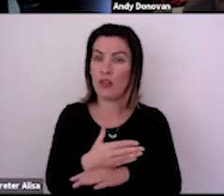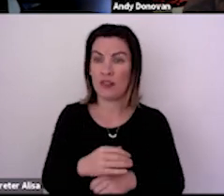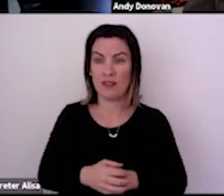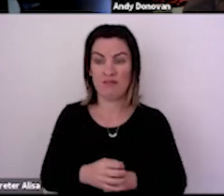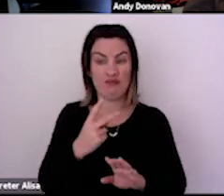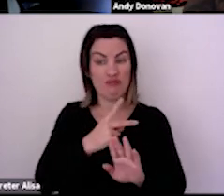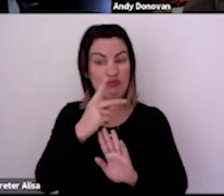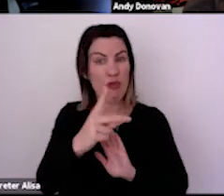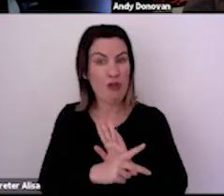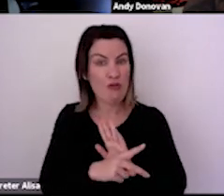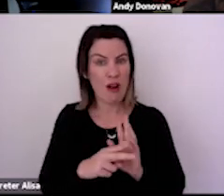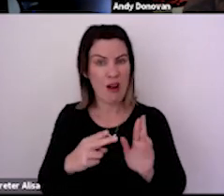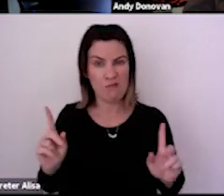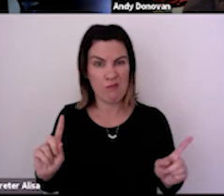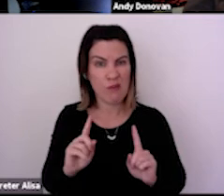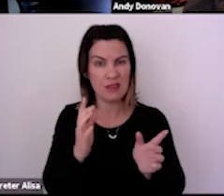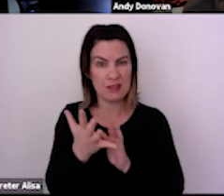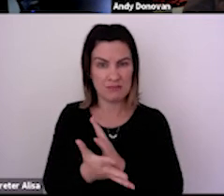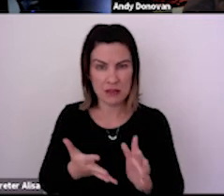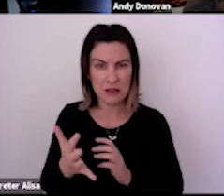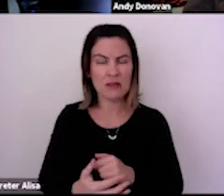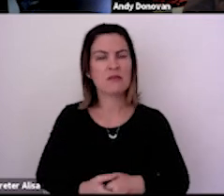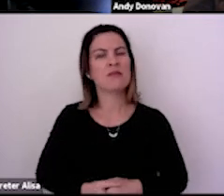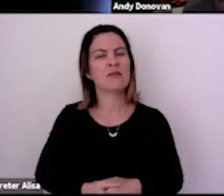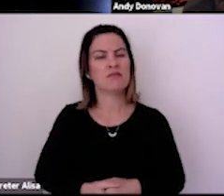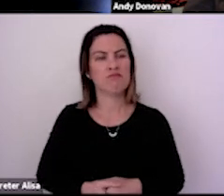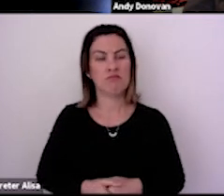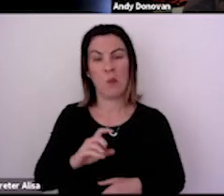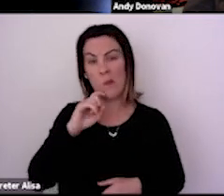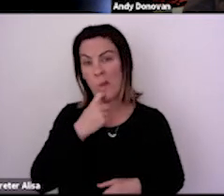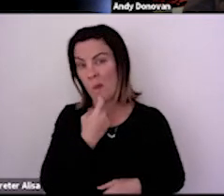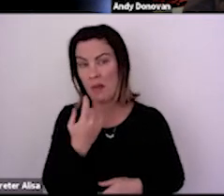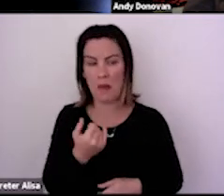from annual programs towards seasonal or three months or rolling programs.